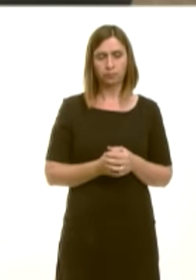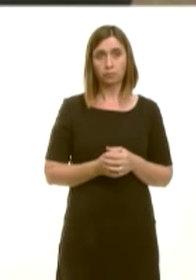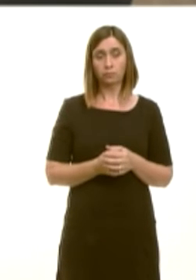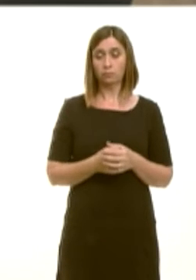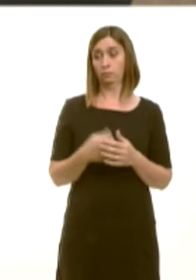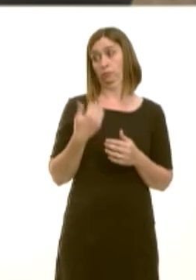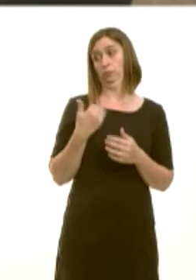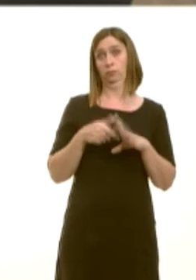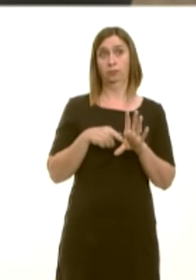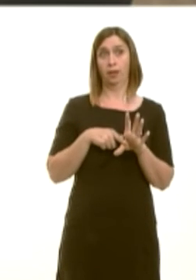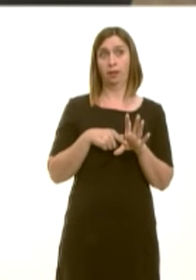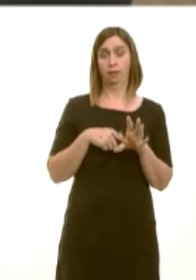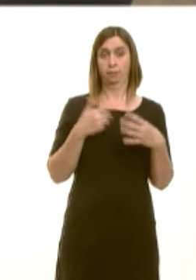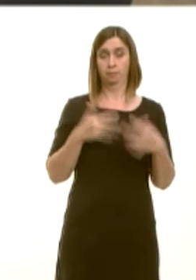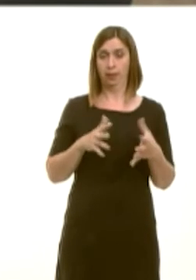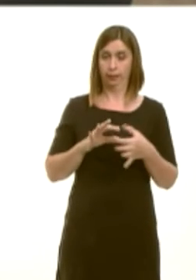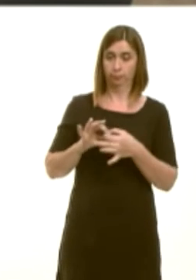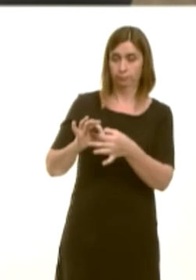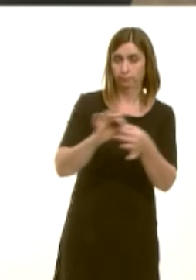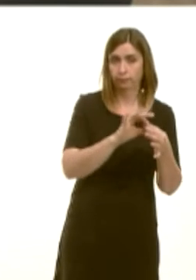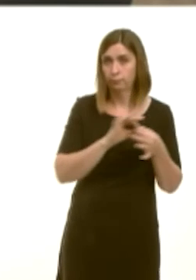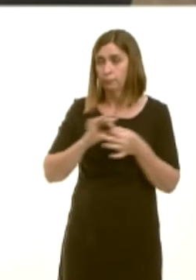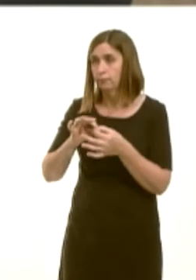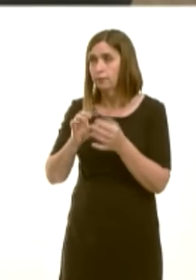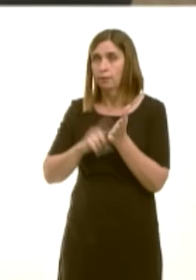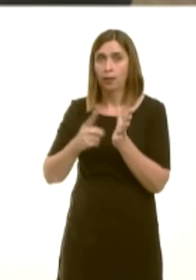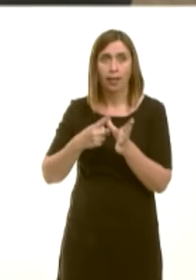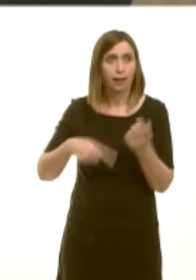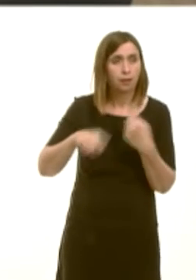with all the relevant local authorities, where there was support in principle to move ahead